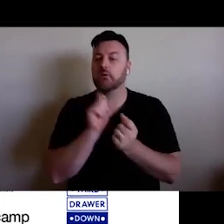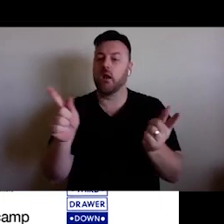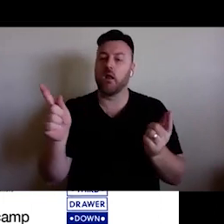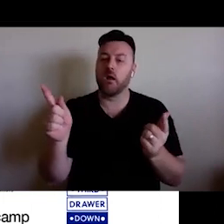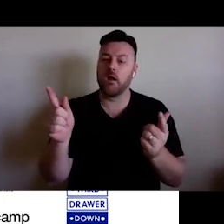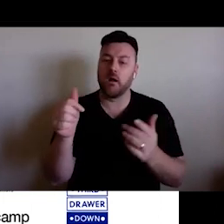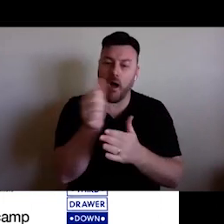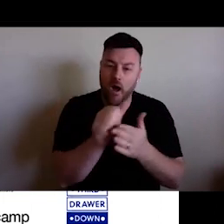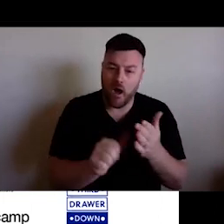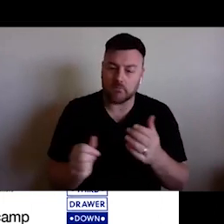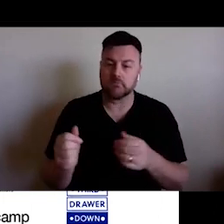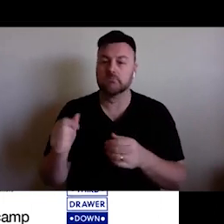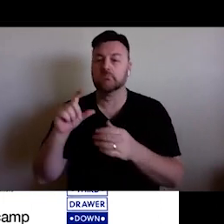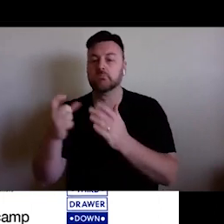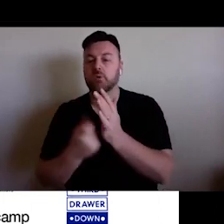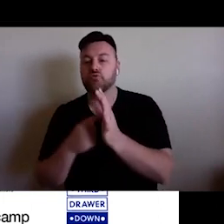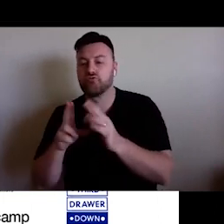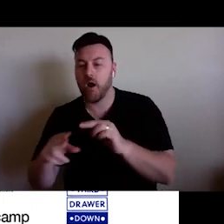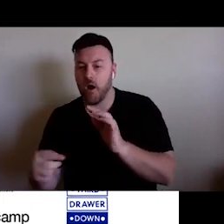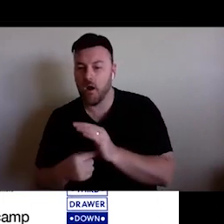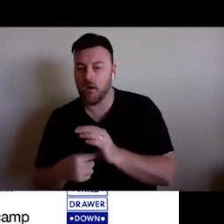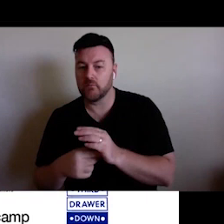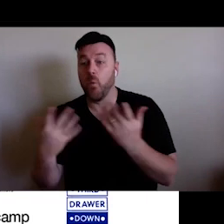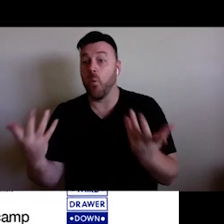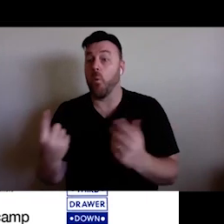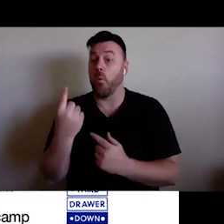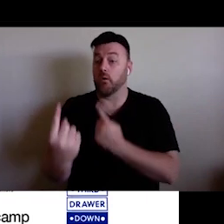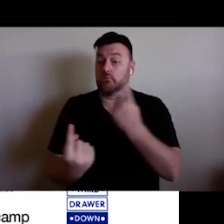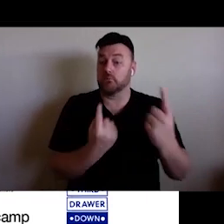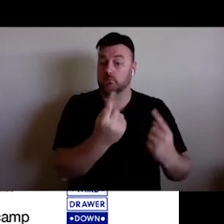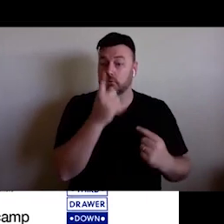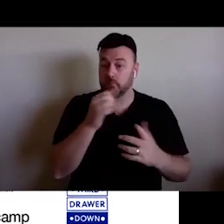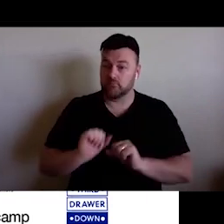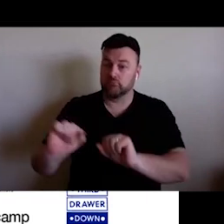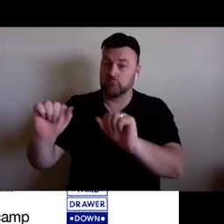talk about some of those later. Then there's a share economy - this is